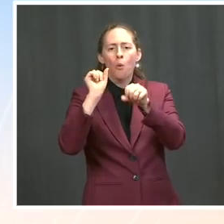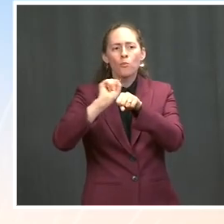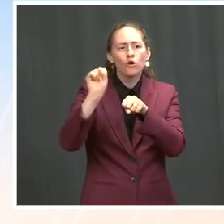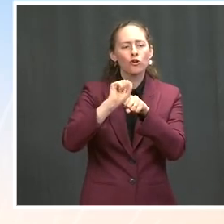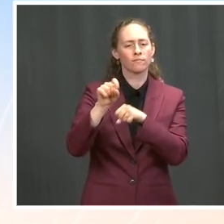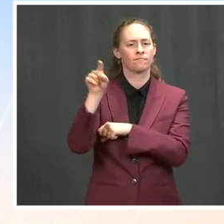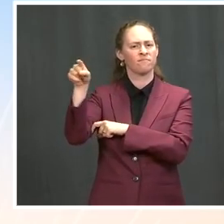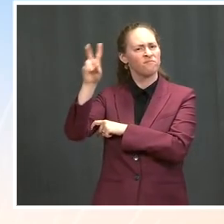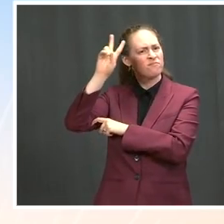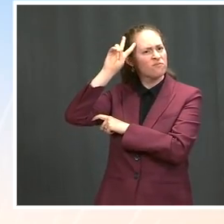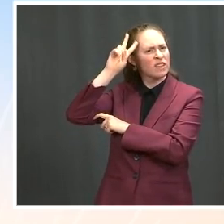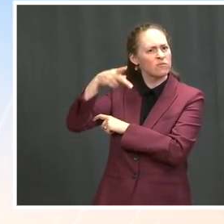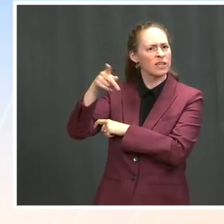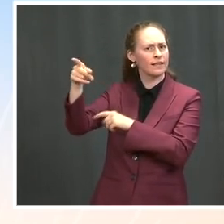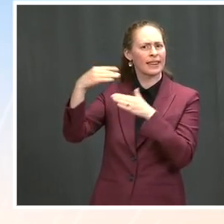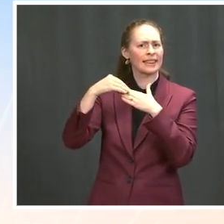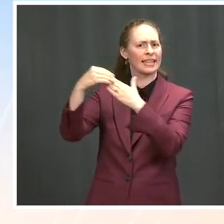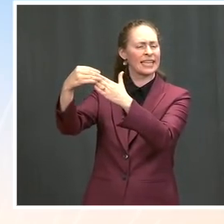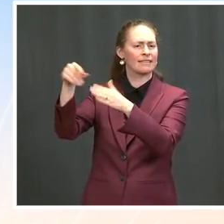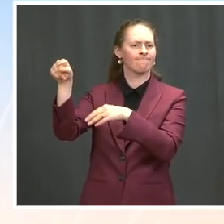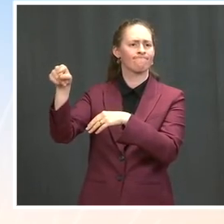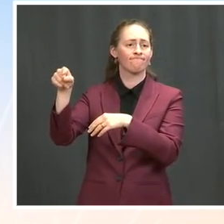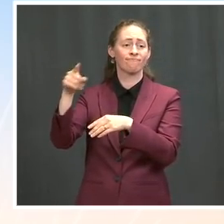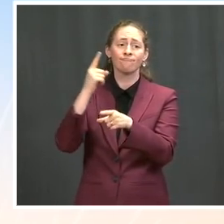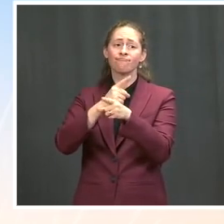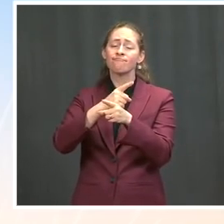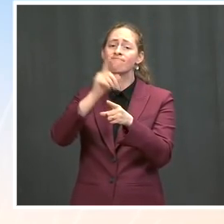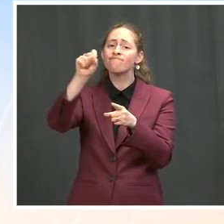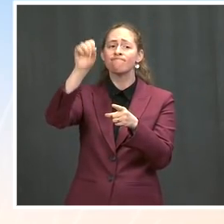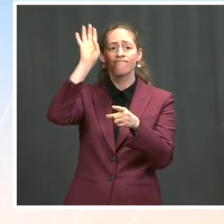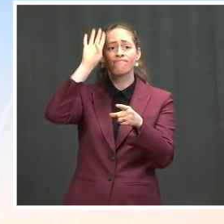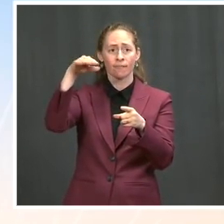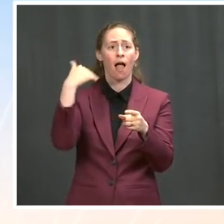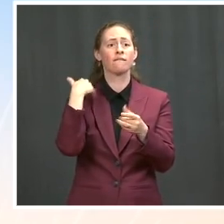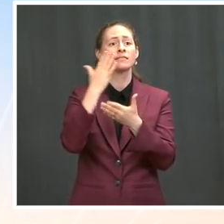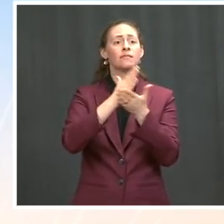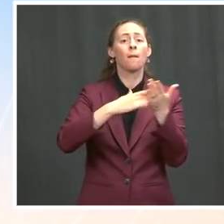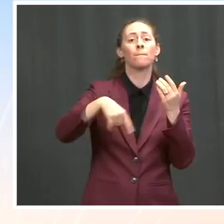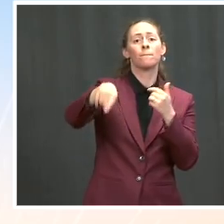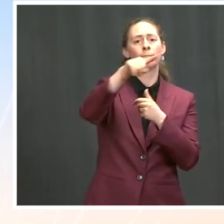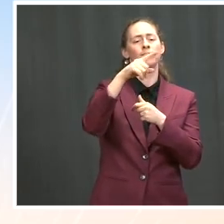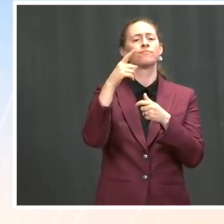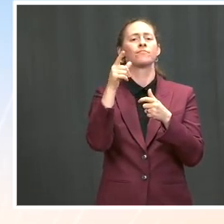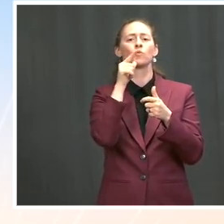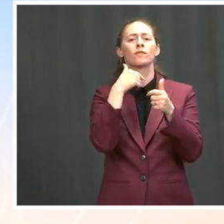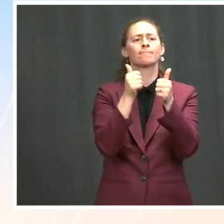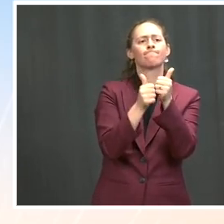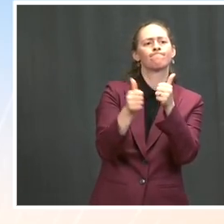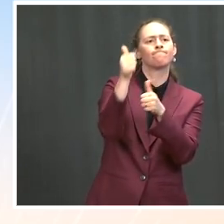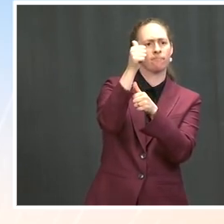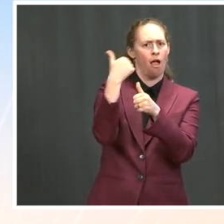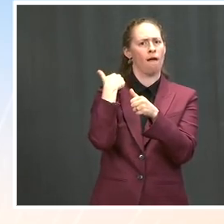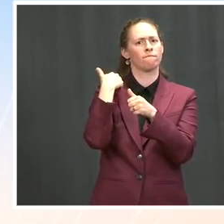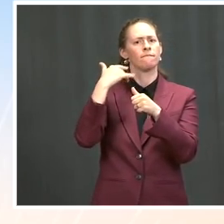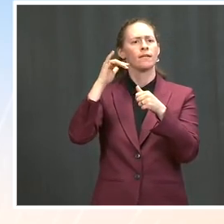You're right that some of that is protections for officials and states. Some of that is, frankly, pushing back on the more t- -- more than 40 states